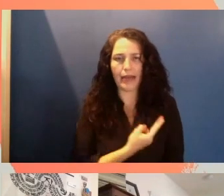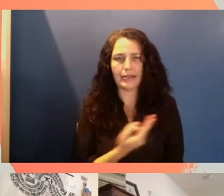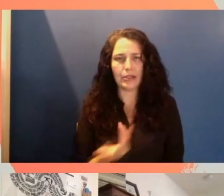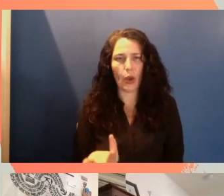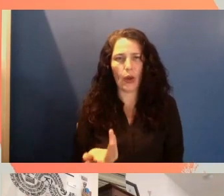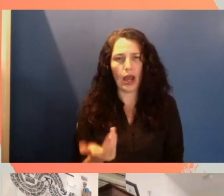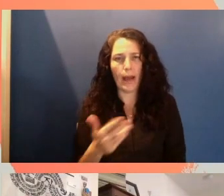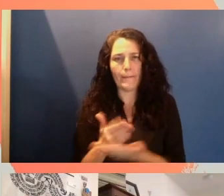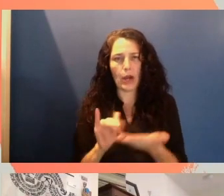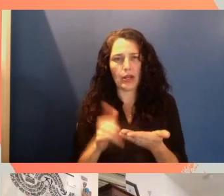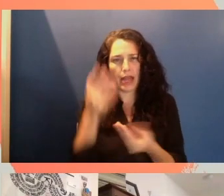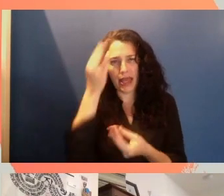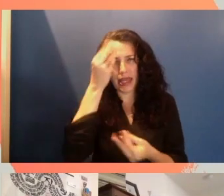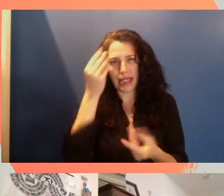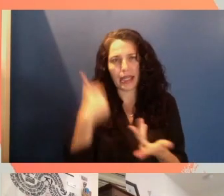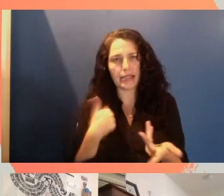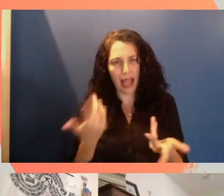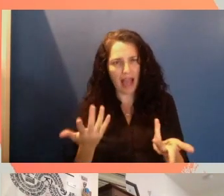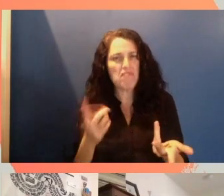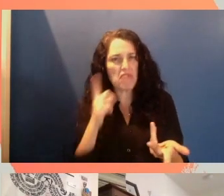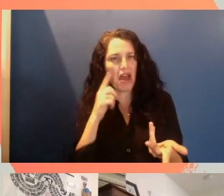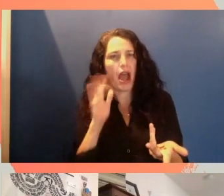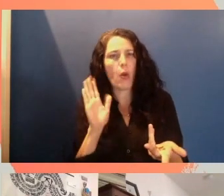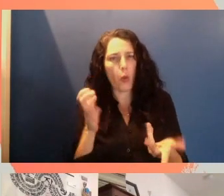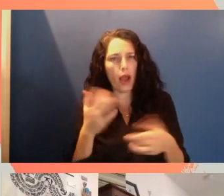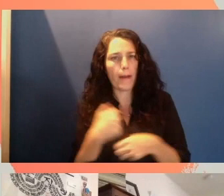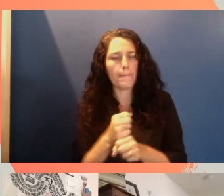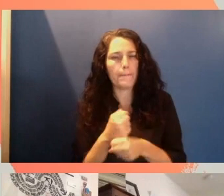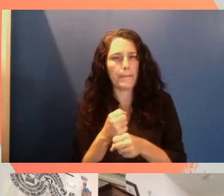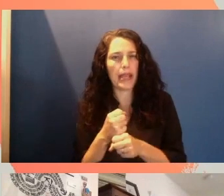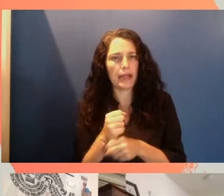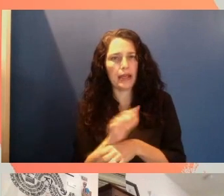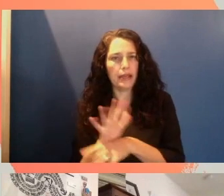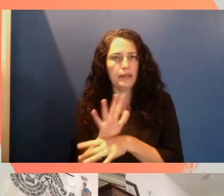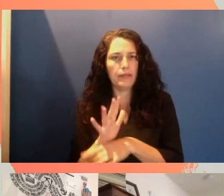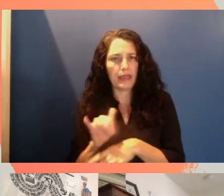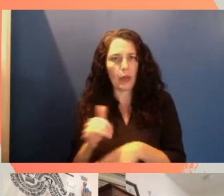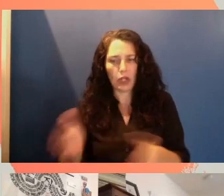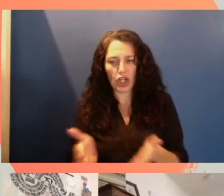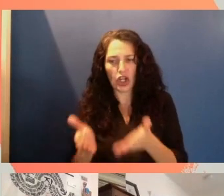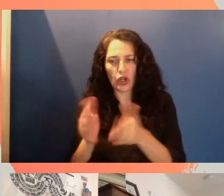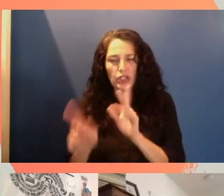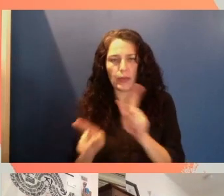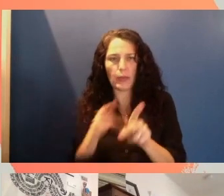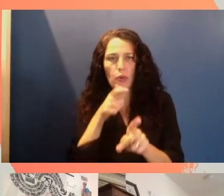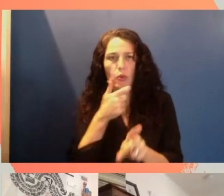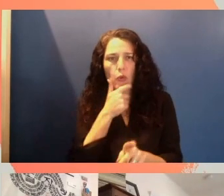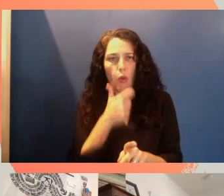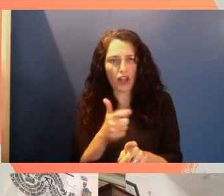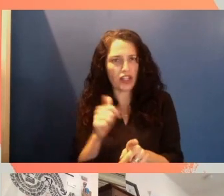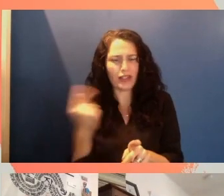I wanted to make a piece that would encourage anybody that watches it that there's always an entry point